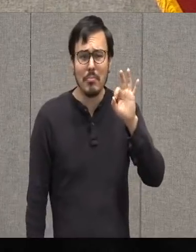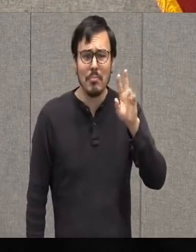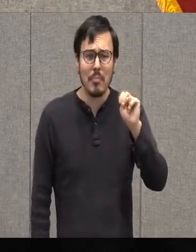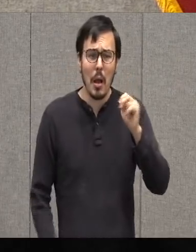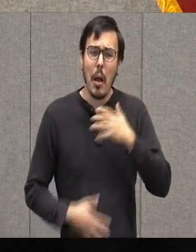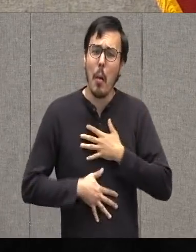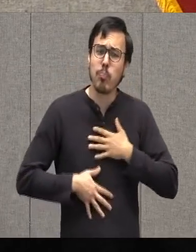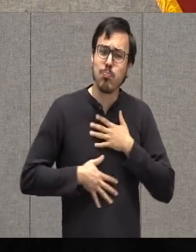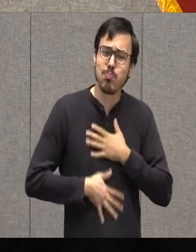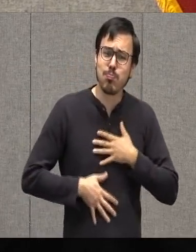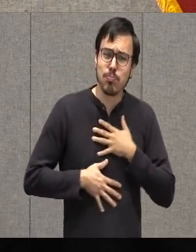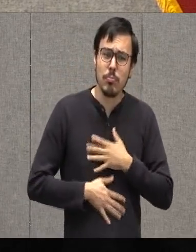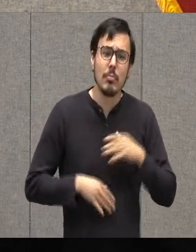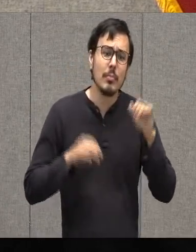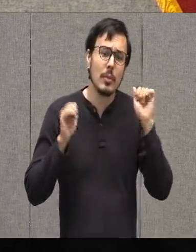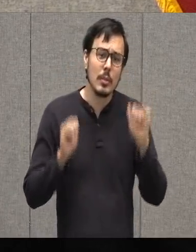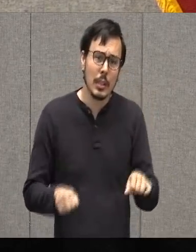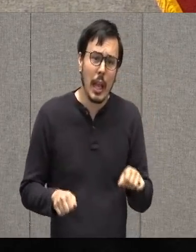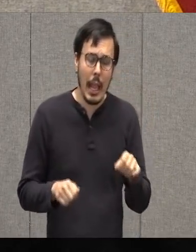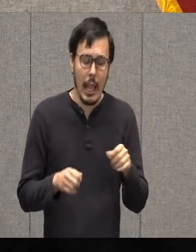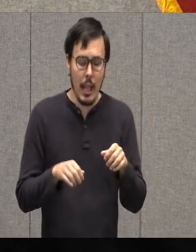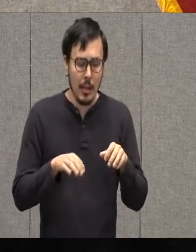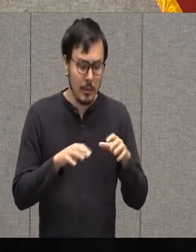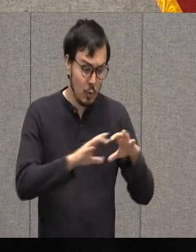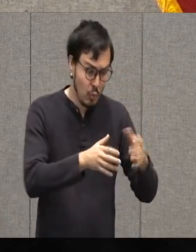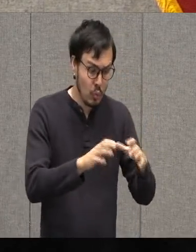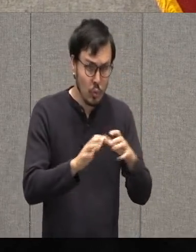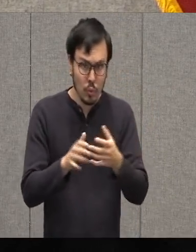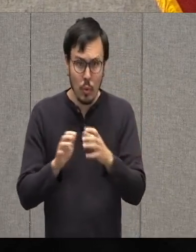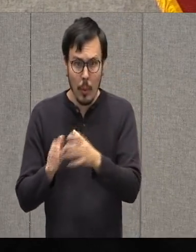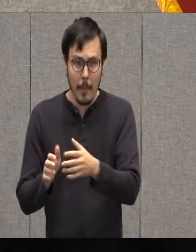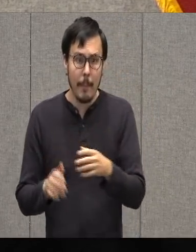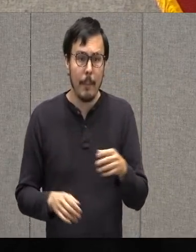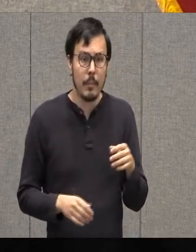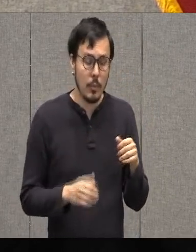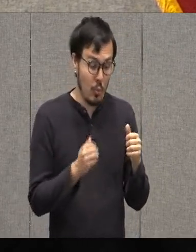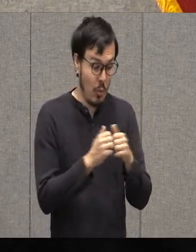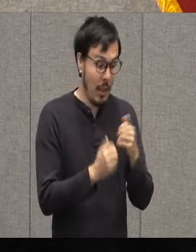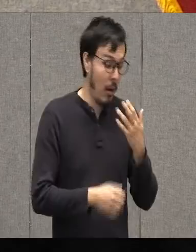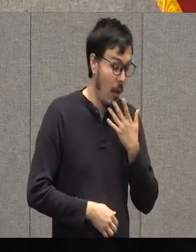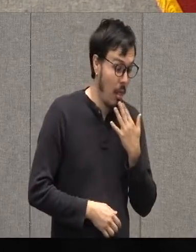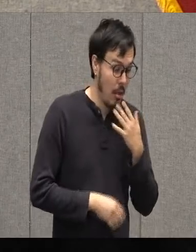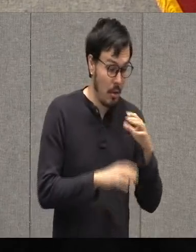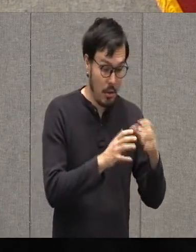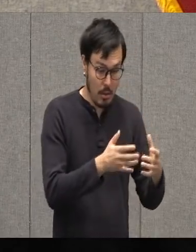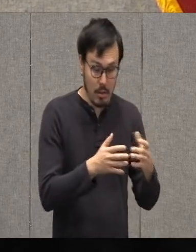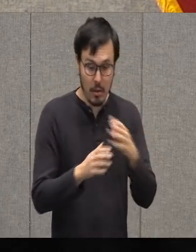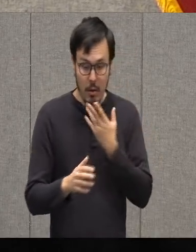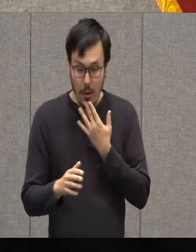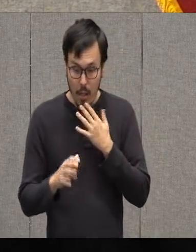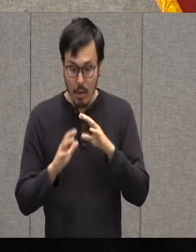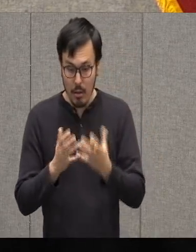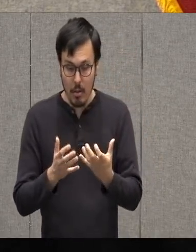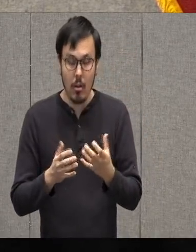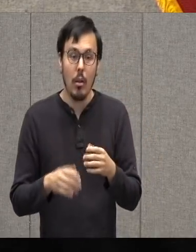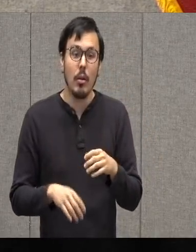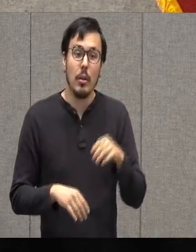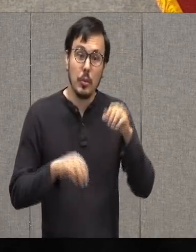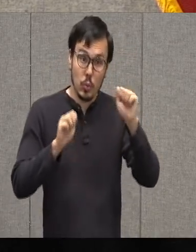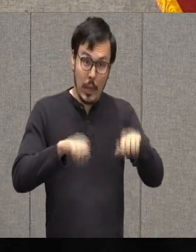I can sort them by the same colors. I can measure them by their sizes.